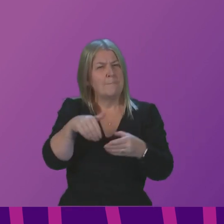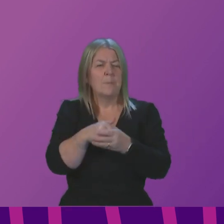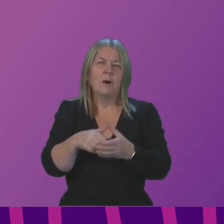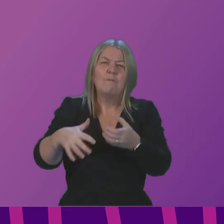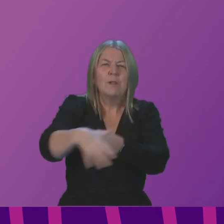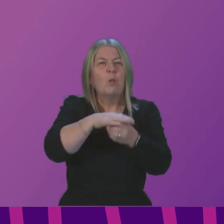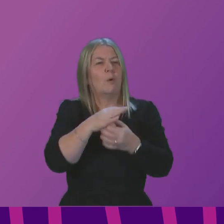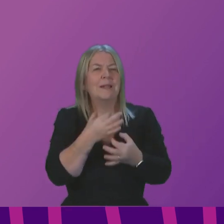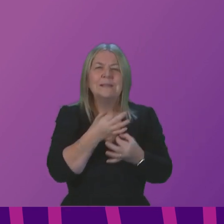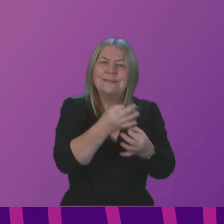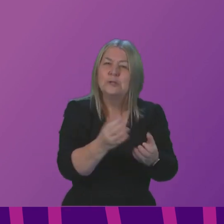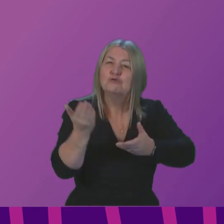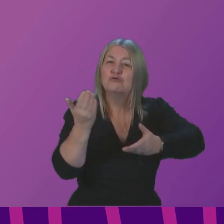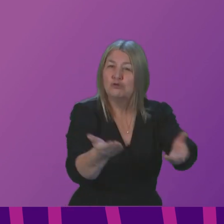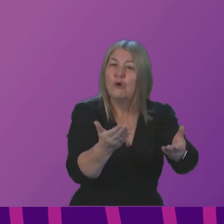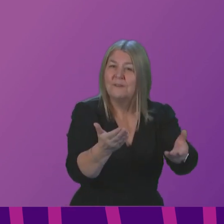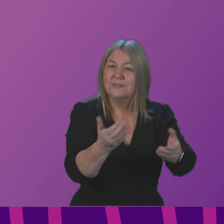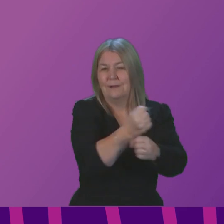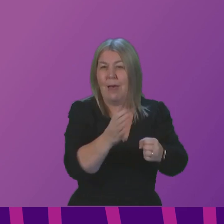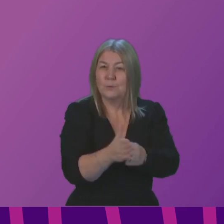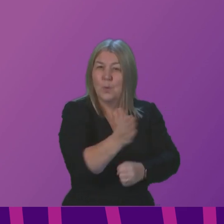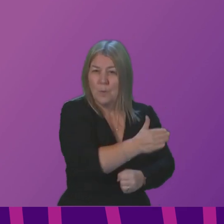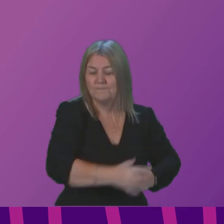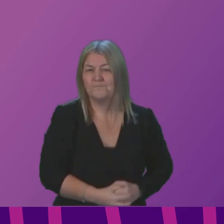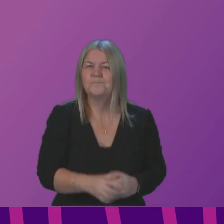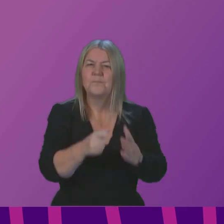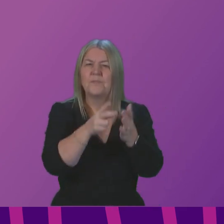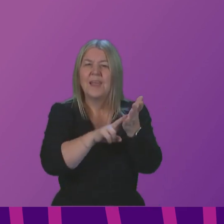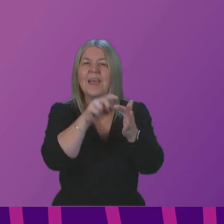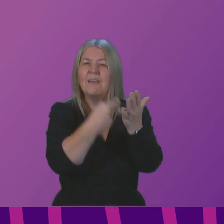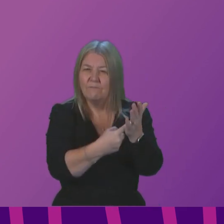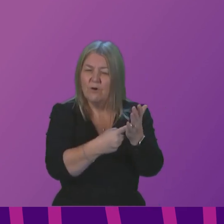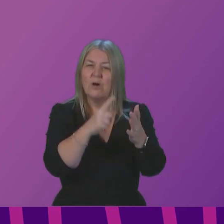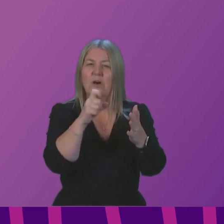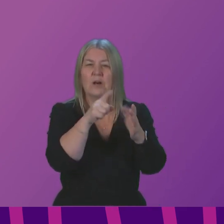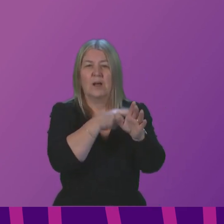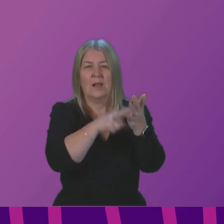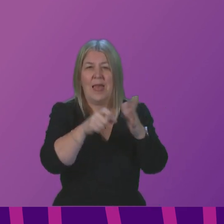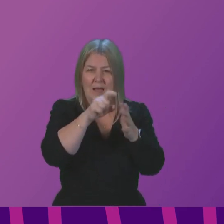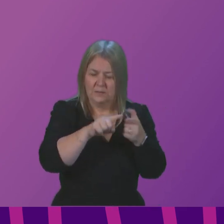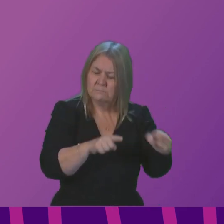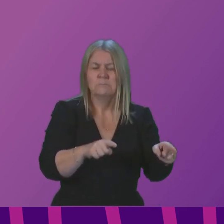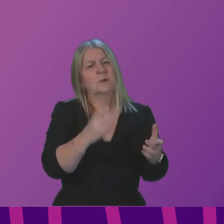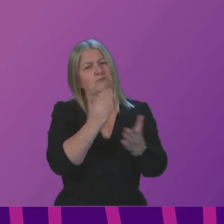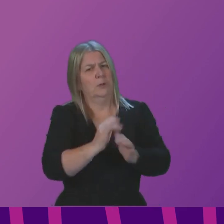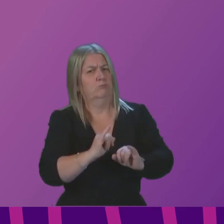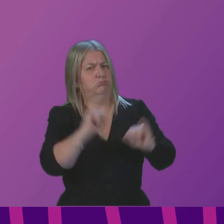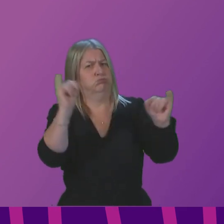The First Minister will know that the most recent statistics indicated that Inverclyde had the highest level of alcohol-related deaths during the peak of the Covid pandemic. Every